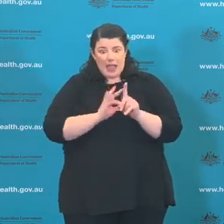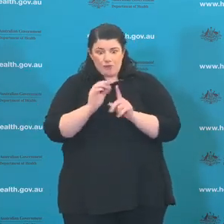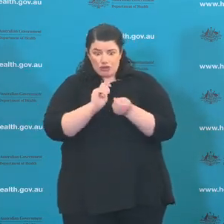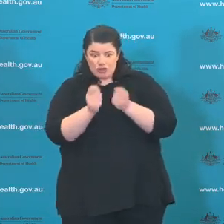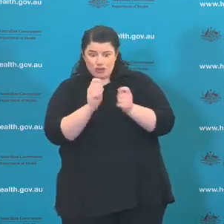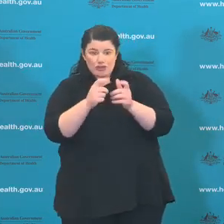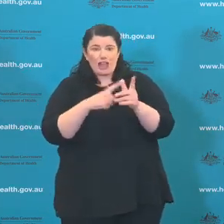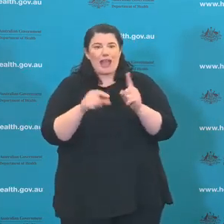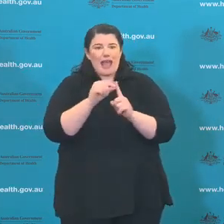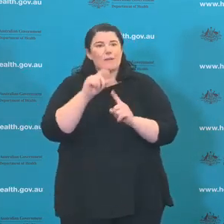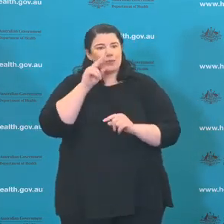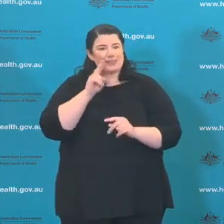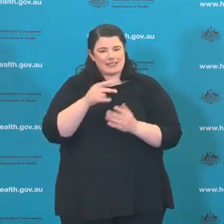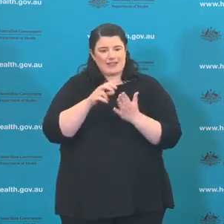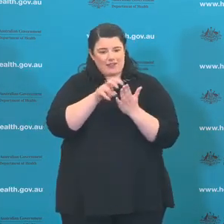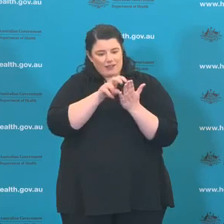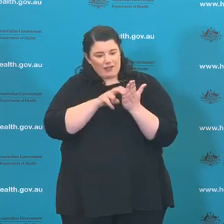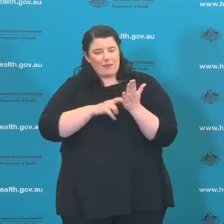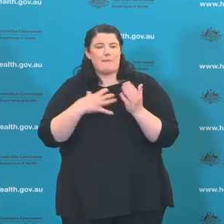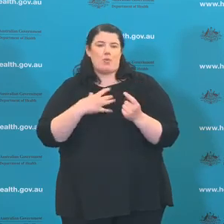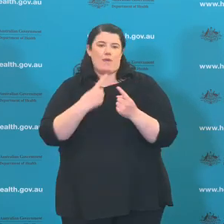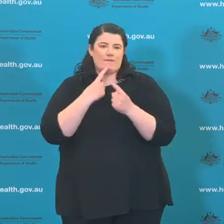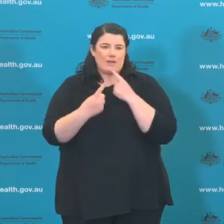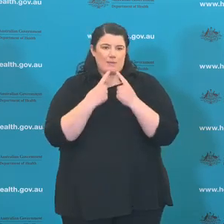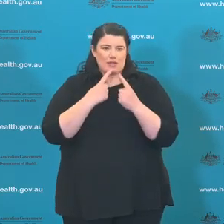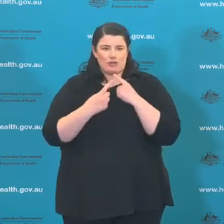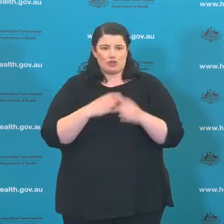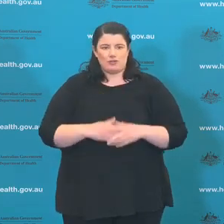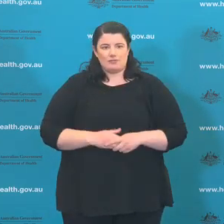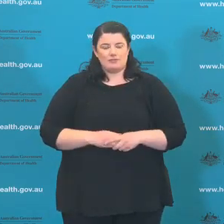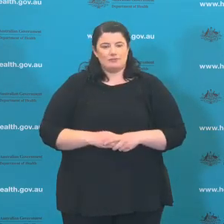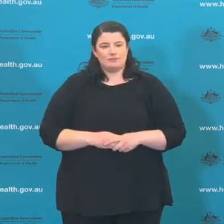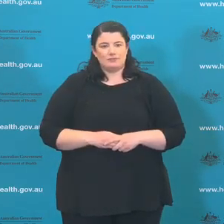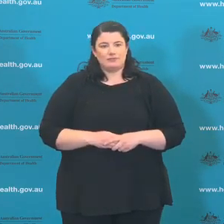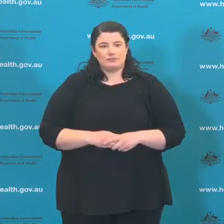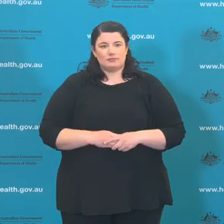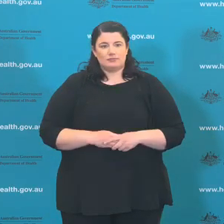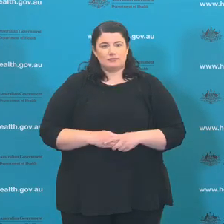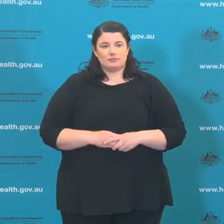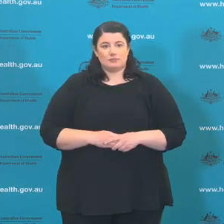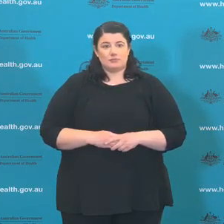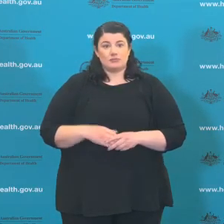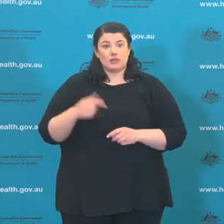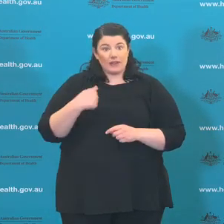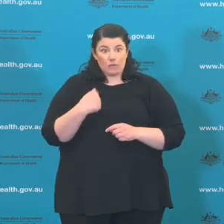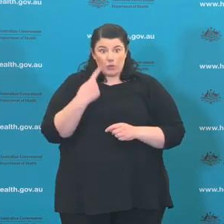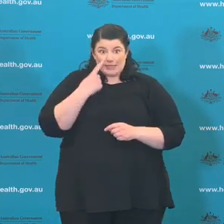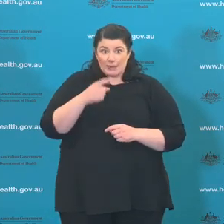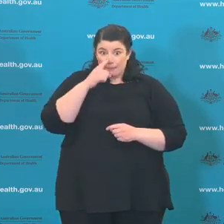Reporter: Do you know if there has been when somebody's case popping up any in the states anymore request for access from state health authorities to use the app?